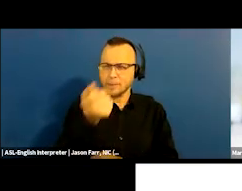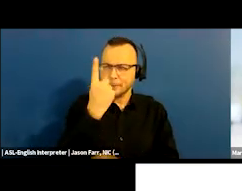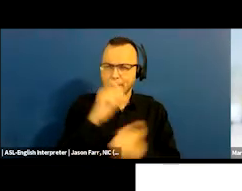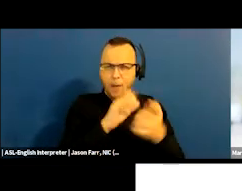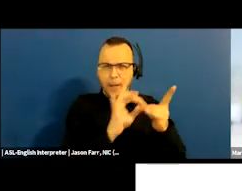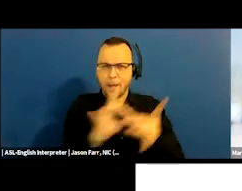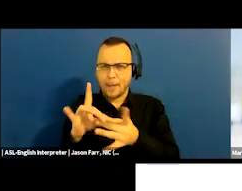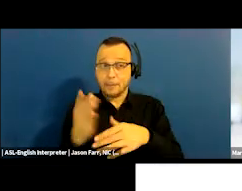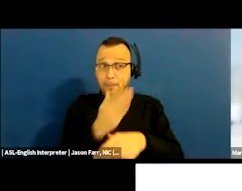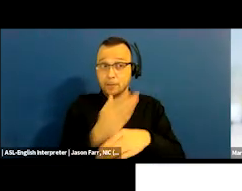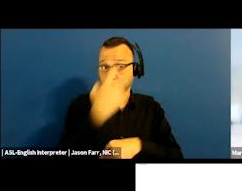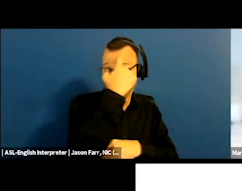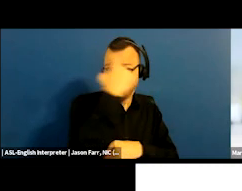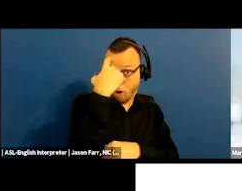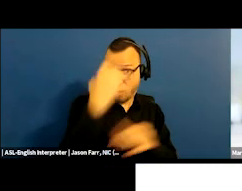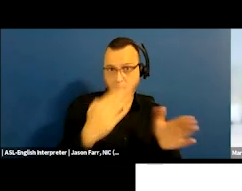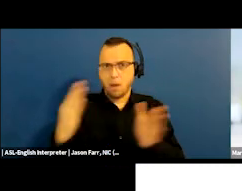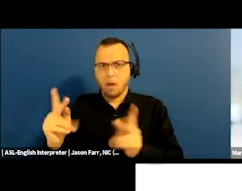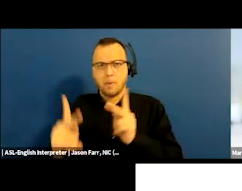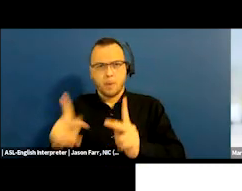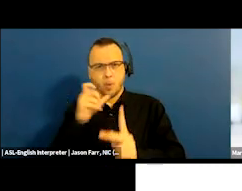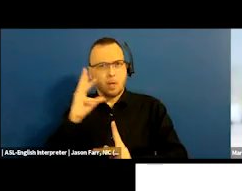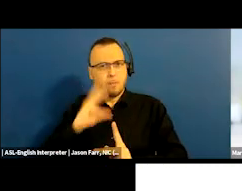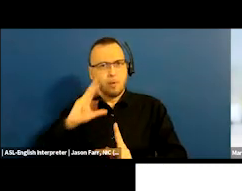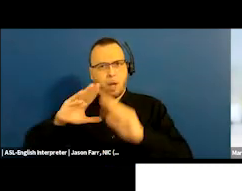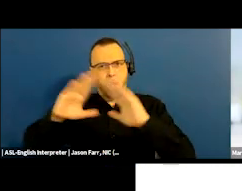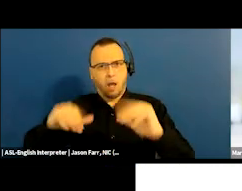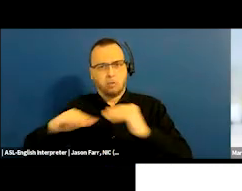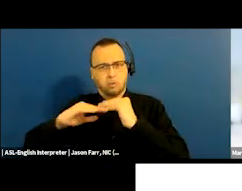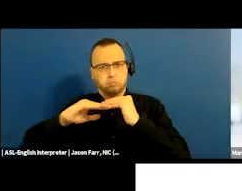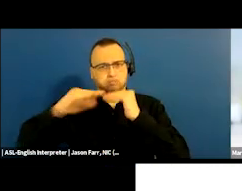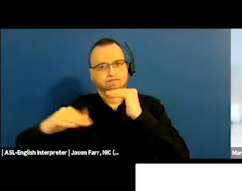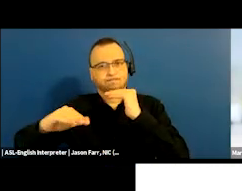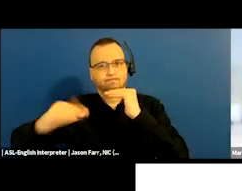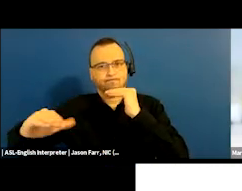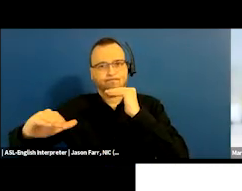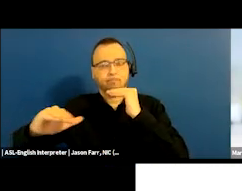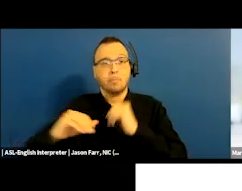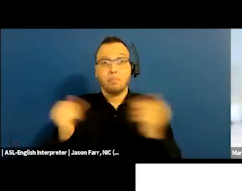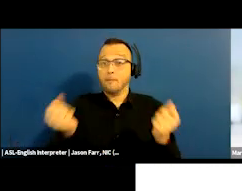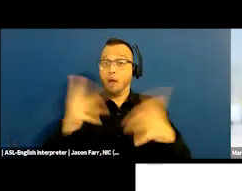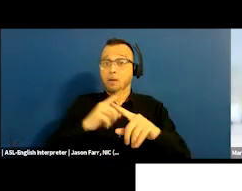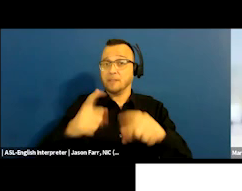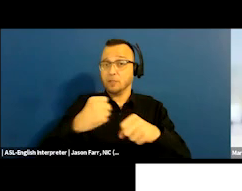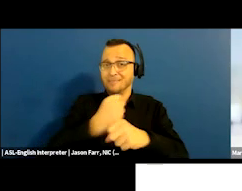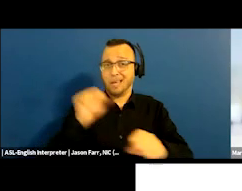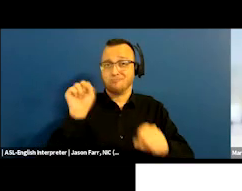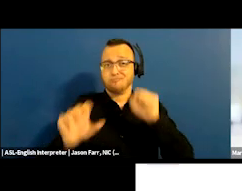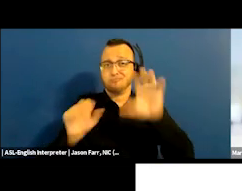going into some deep breathing to help you stay centered and present. To start us off, we really wanna make sure